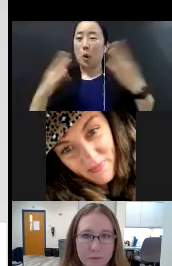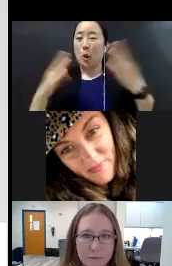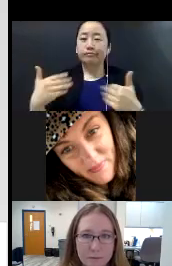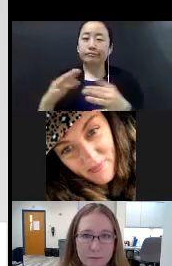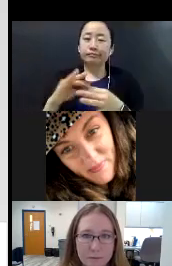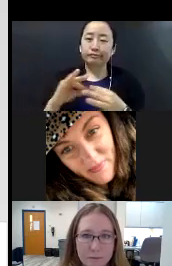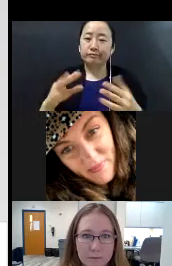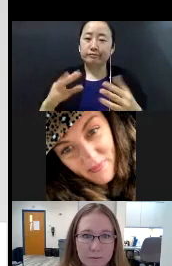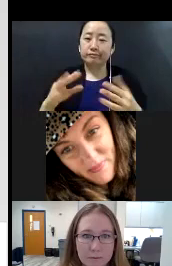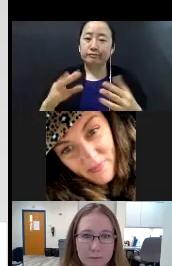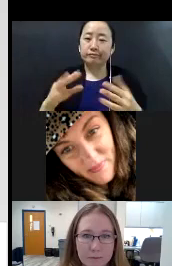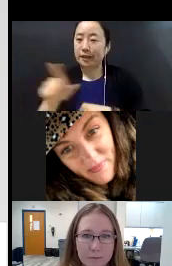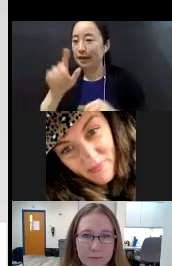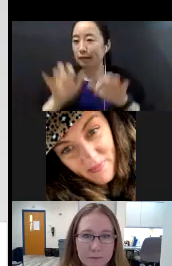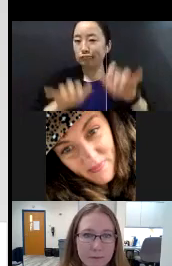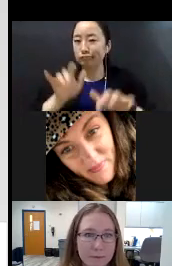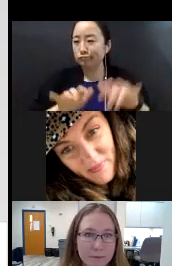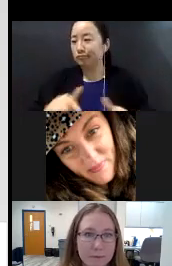THE FAMILIES.